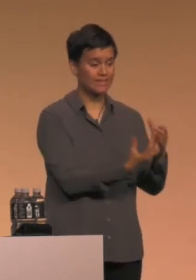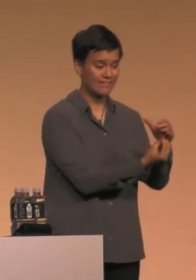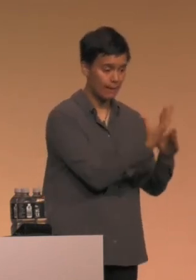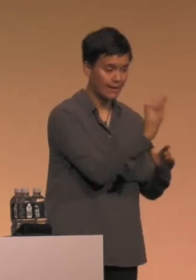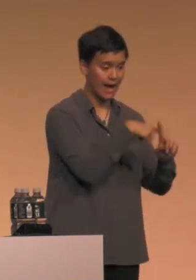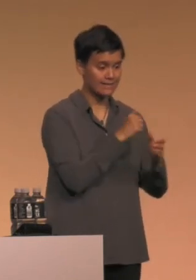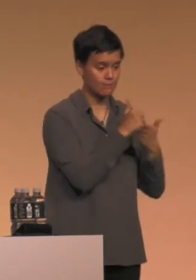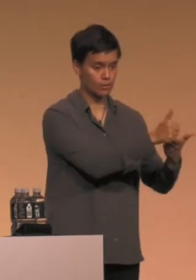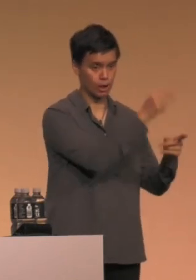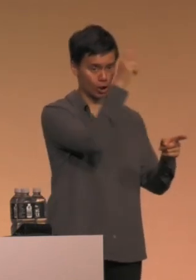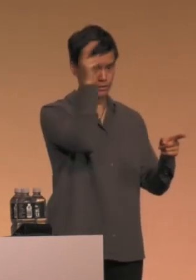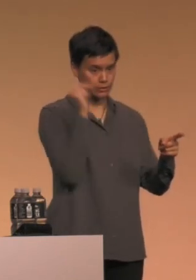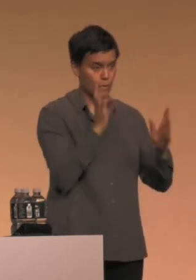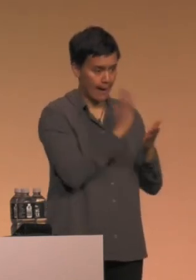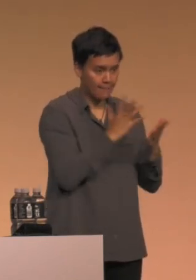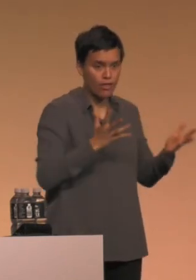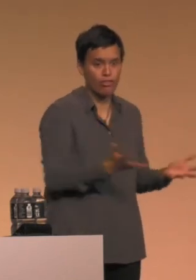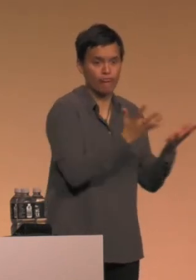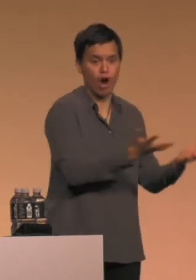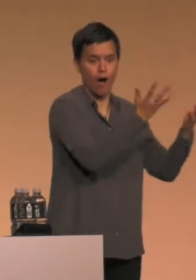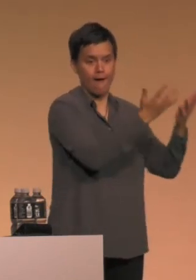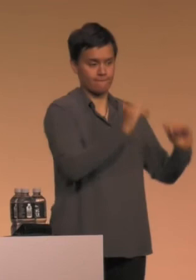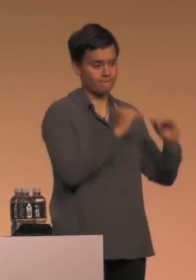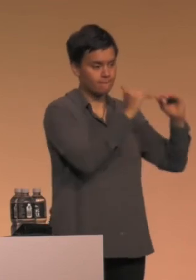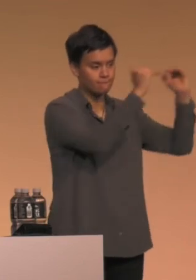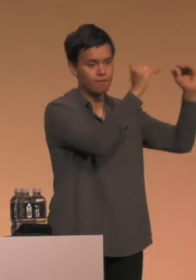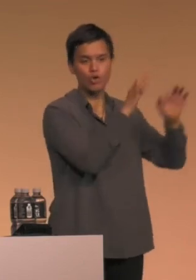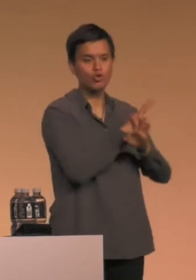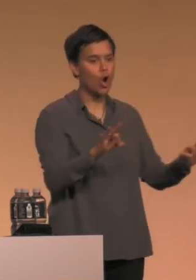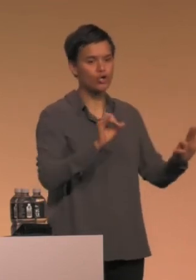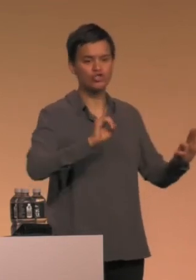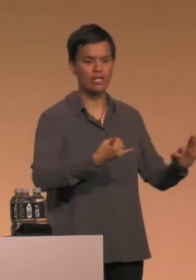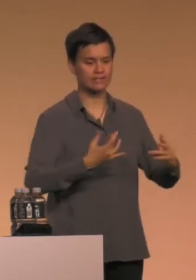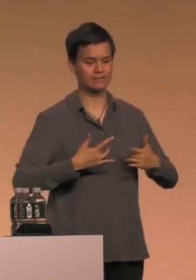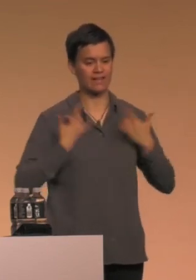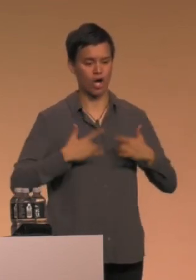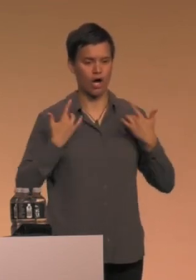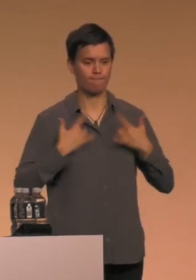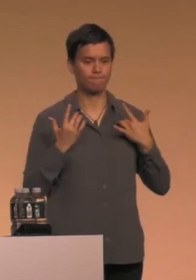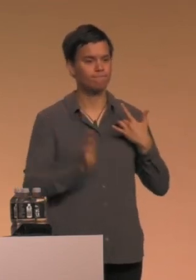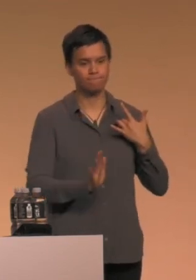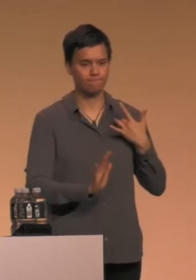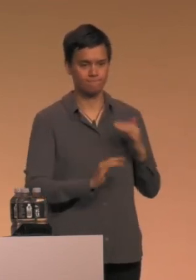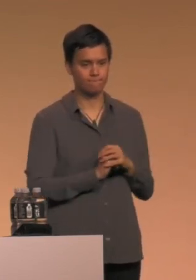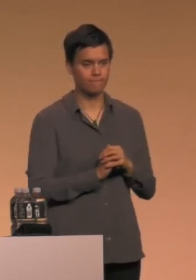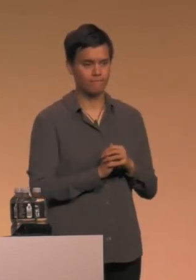to thrive, rather than just survive, their demanding jobs. I doubt any of us in this room would